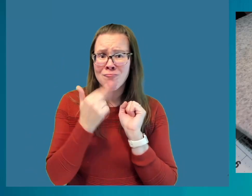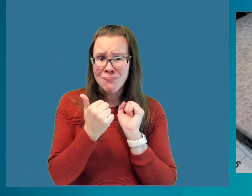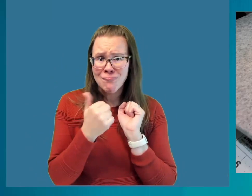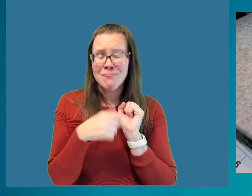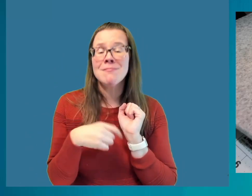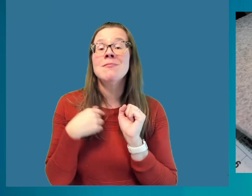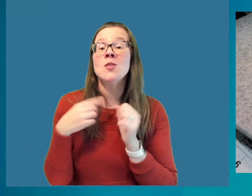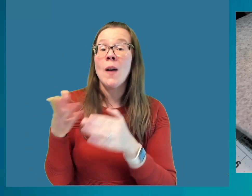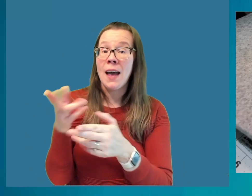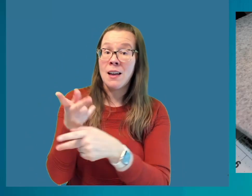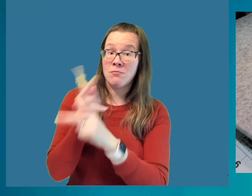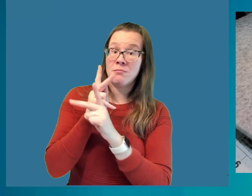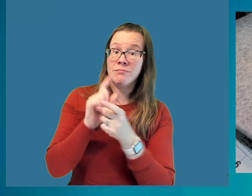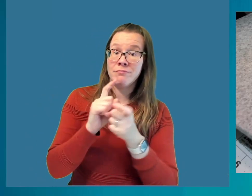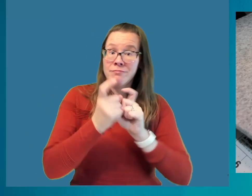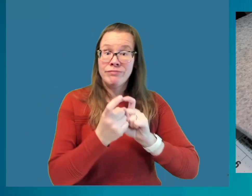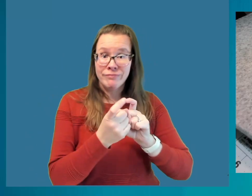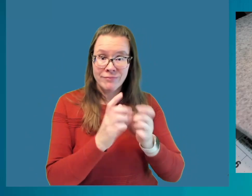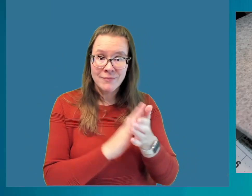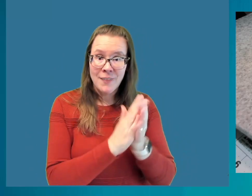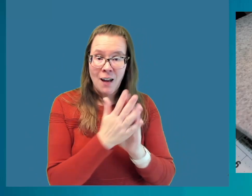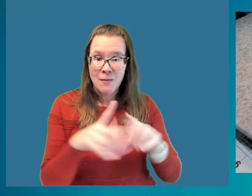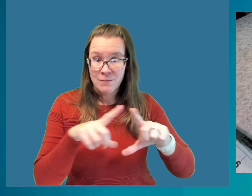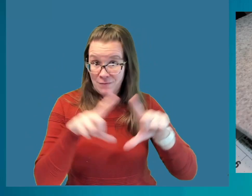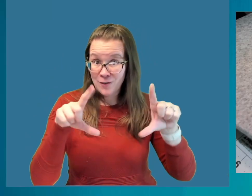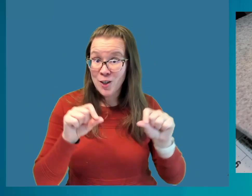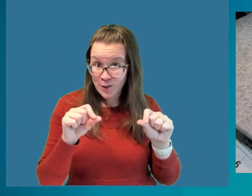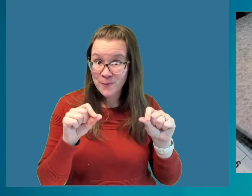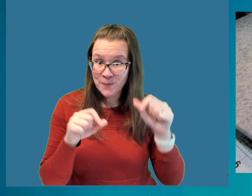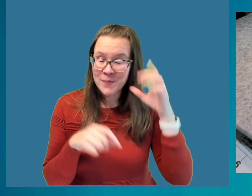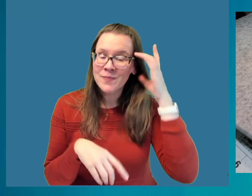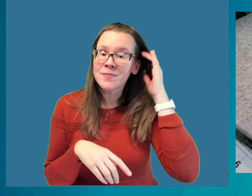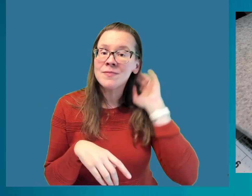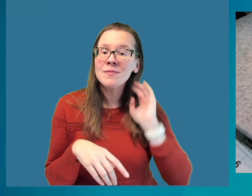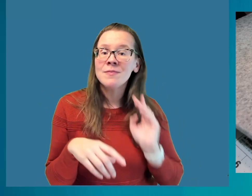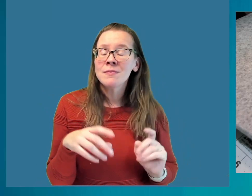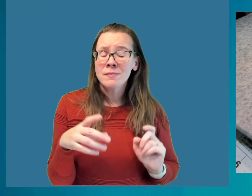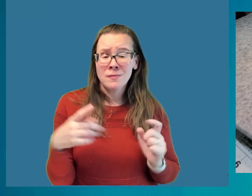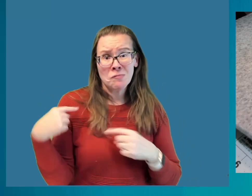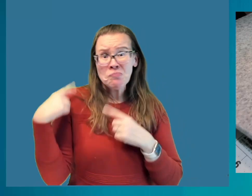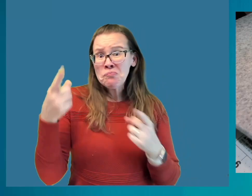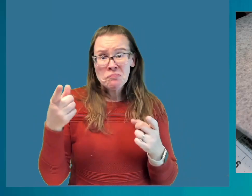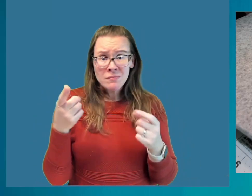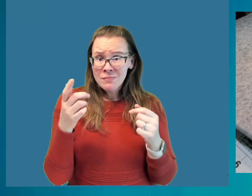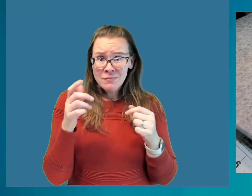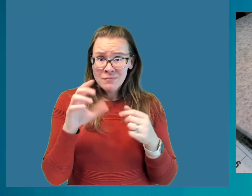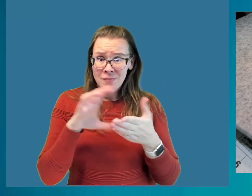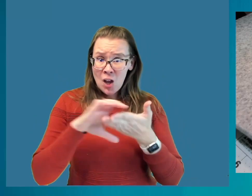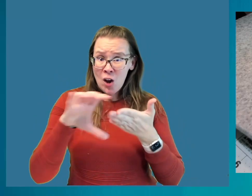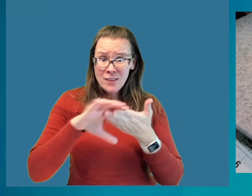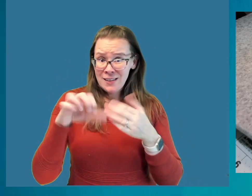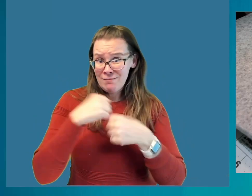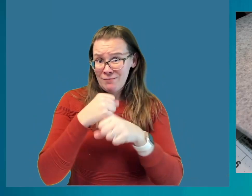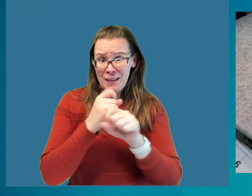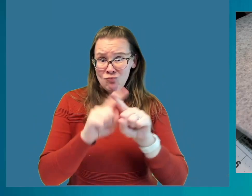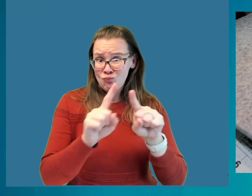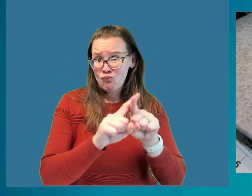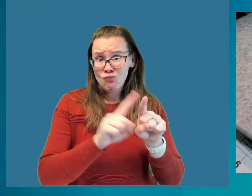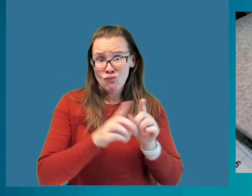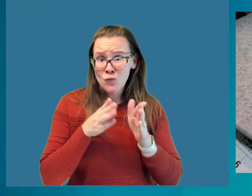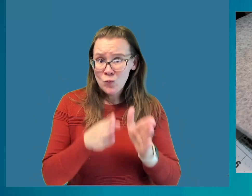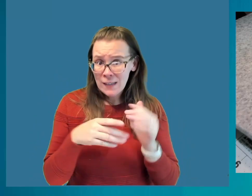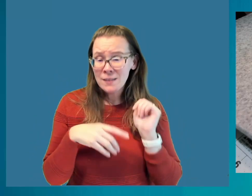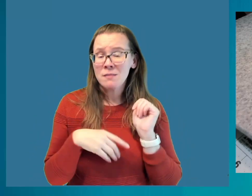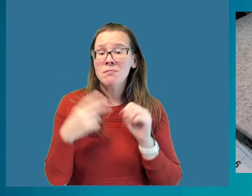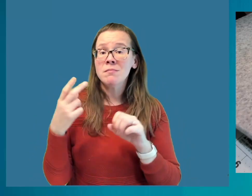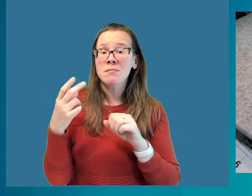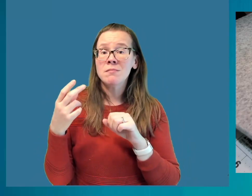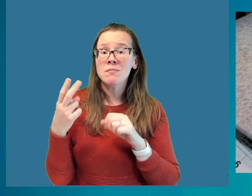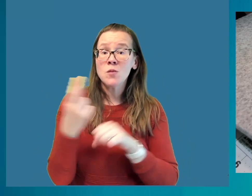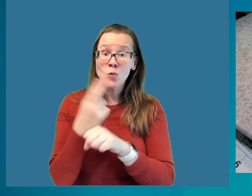and she made that pattern. It's very cute! And I used that pattern to create this little mini card.